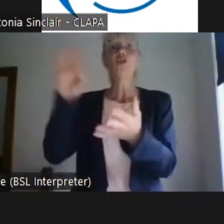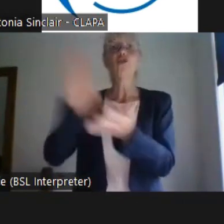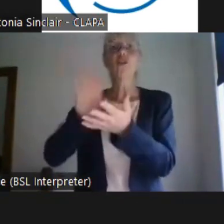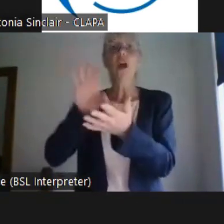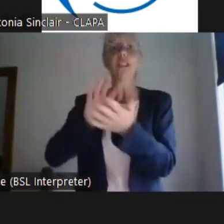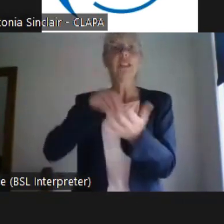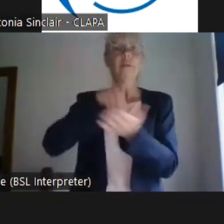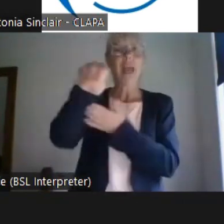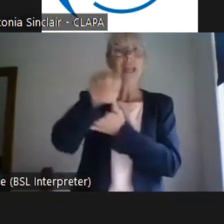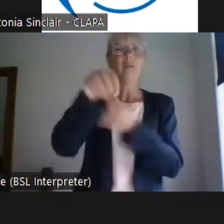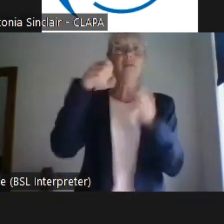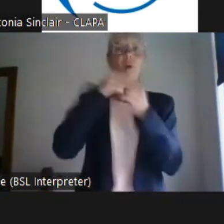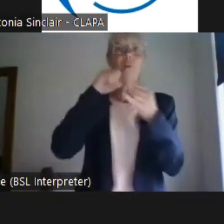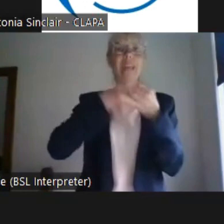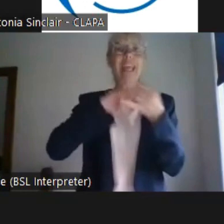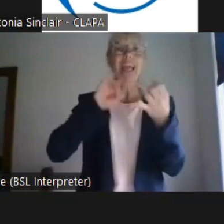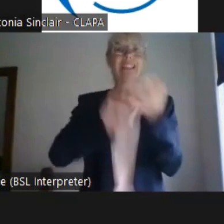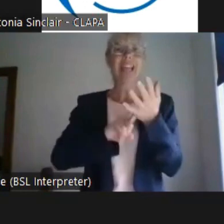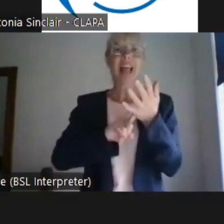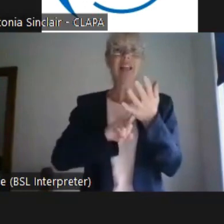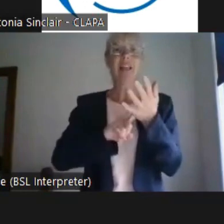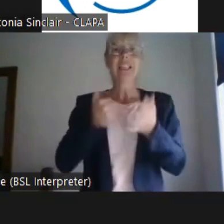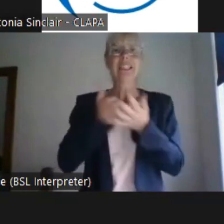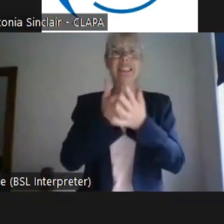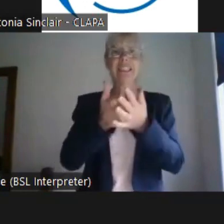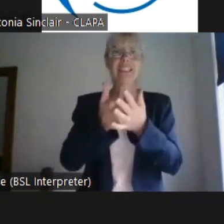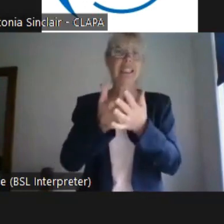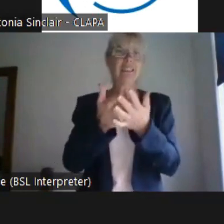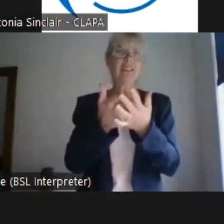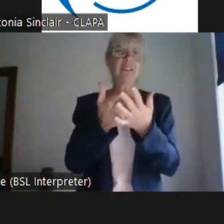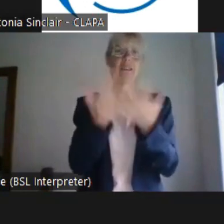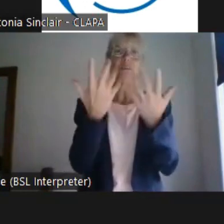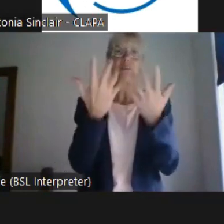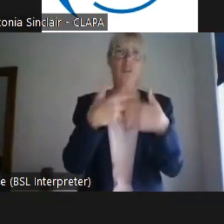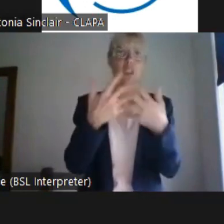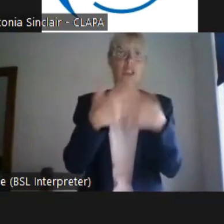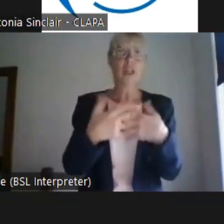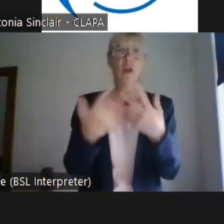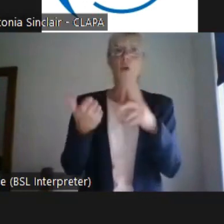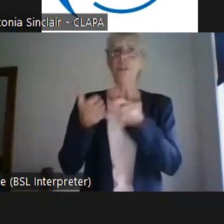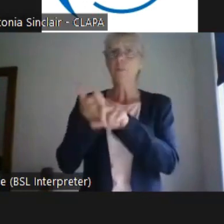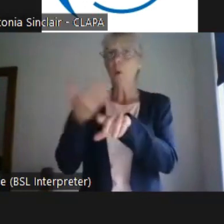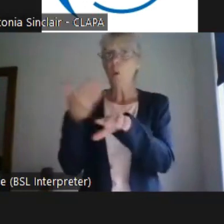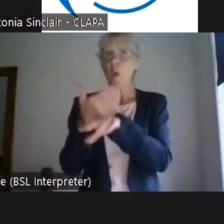assistive devices in your workplace a sport worker if needed um so it's definitely where they're sort